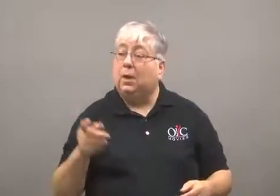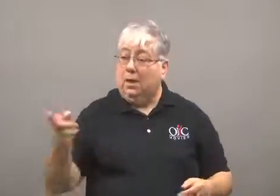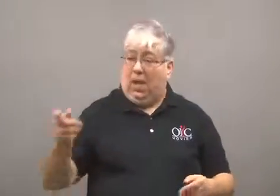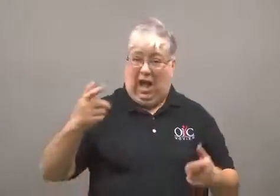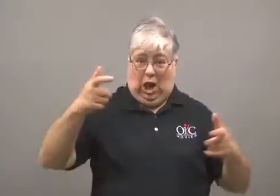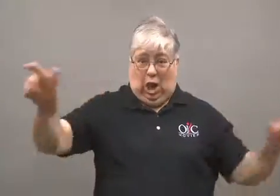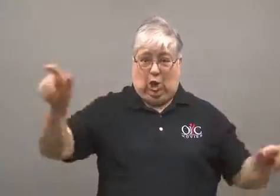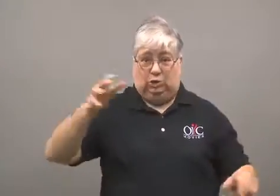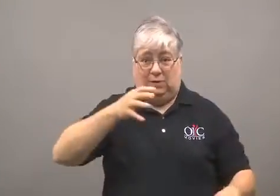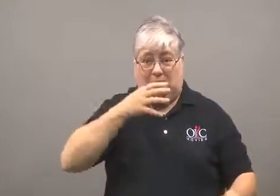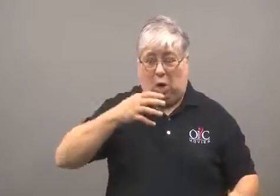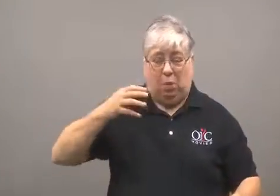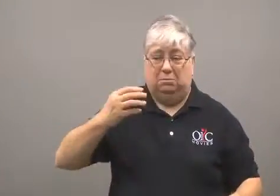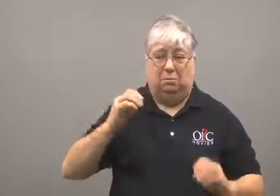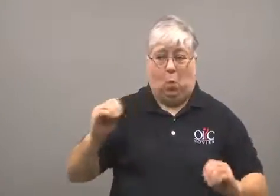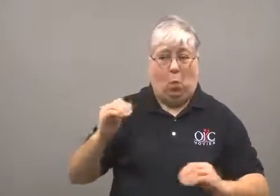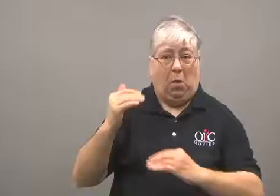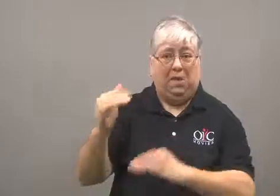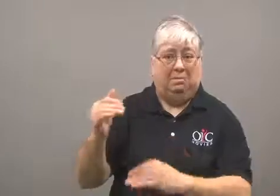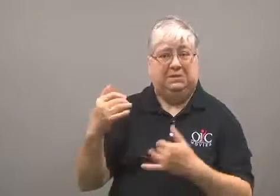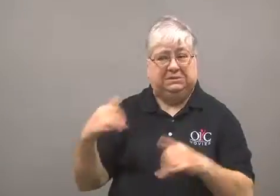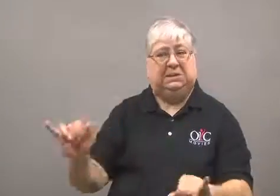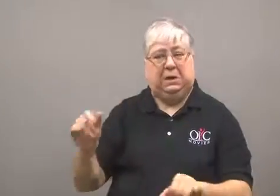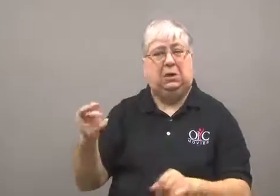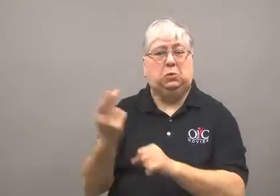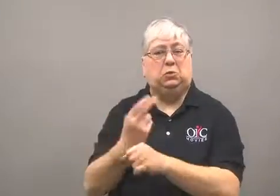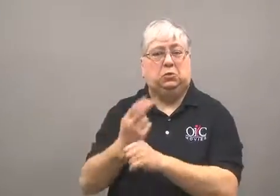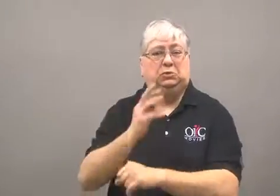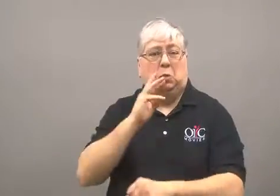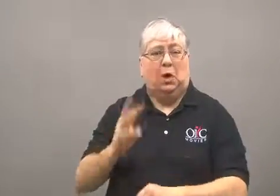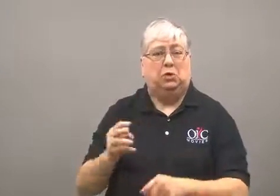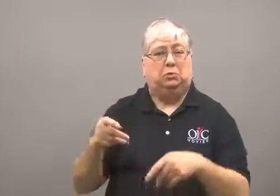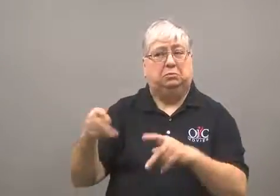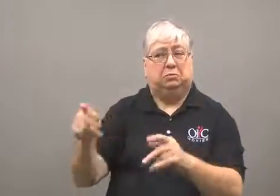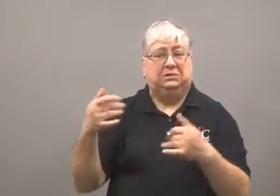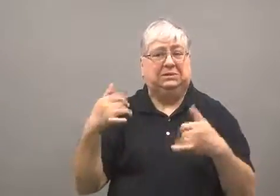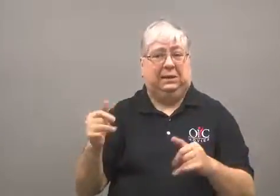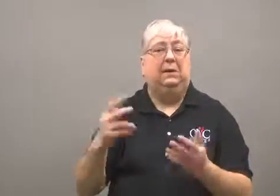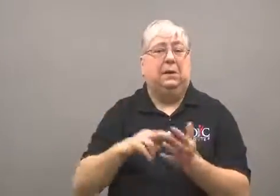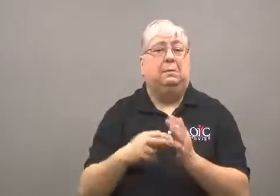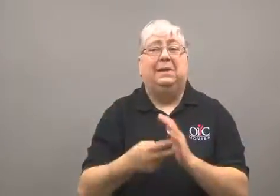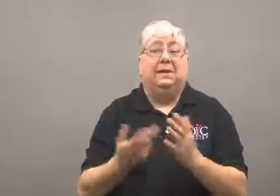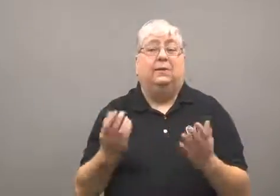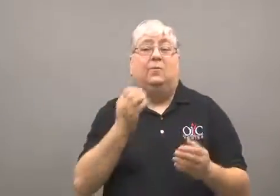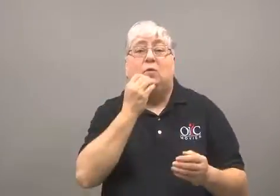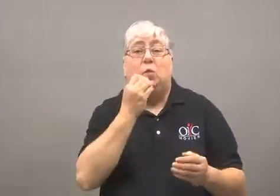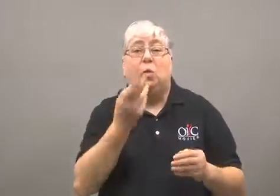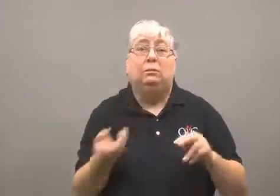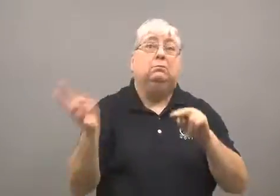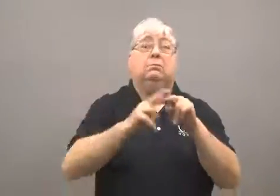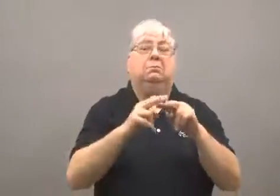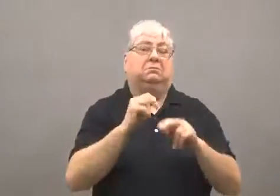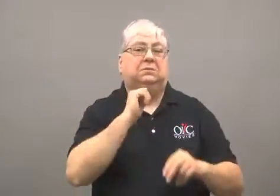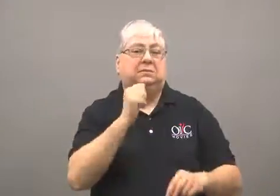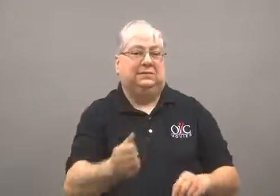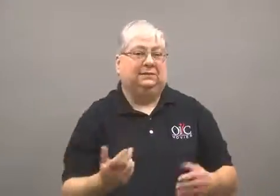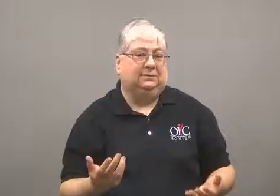Since the large farms are not restricted, food prices aren't expected to rise.